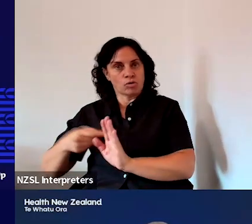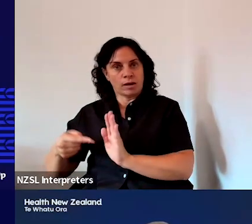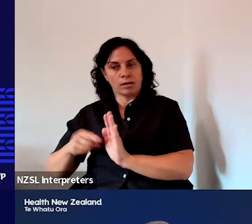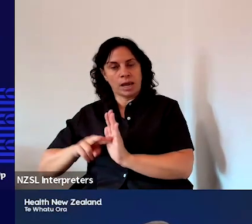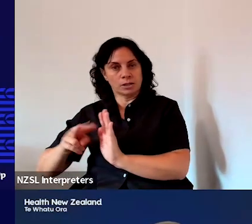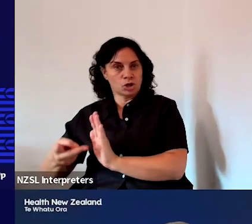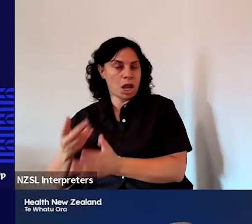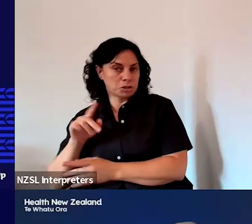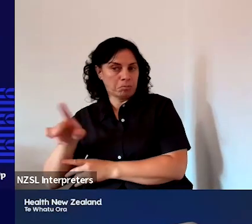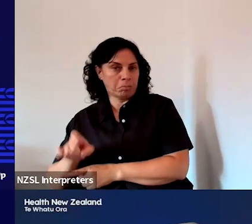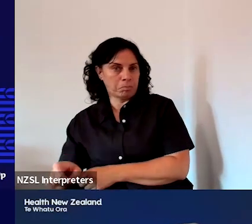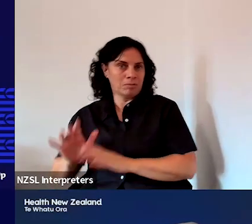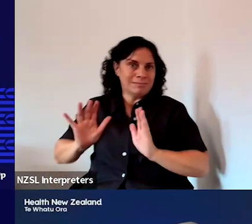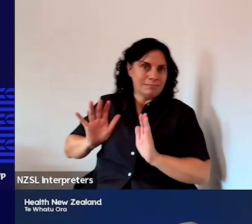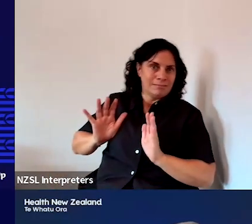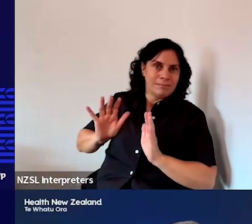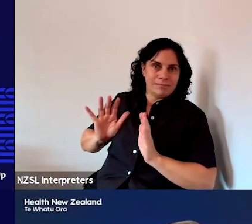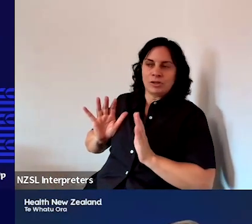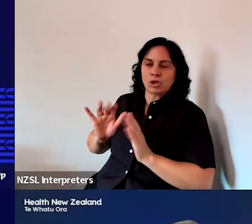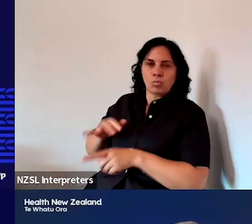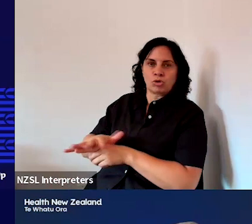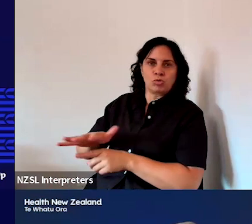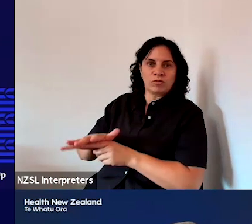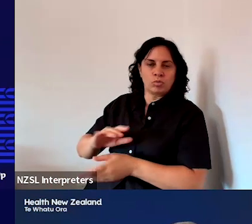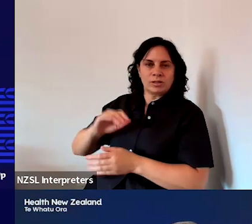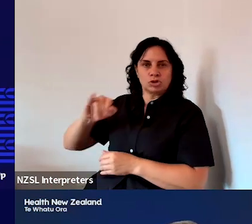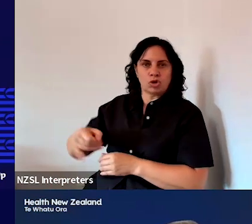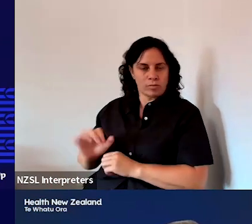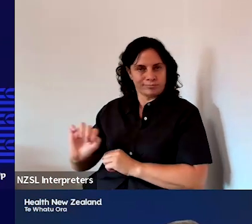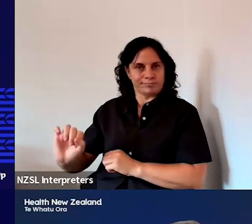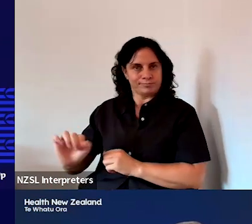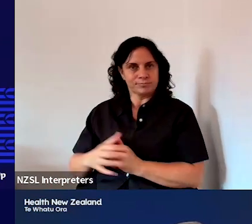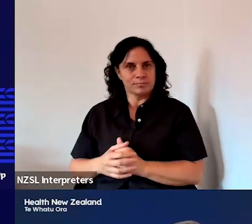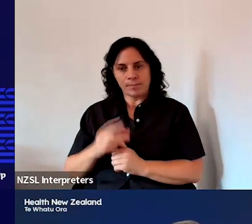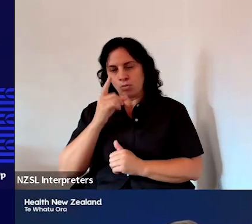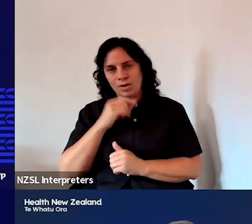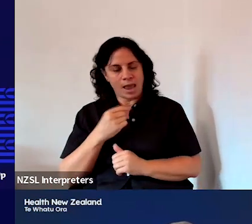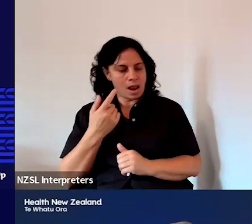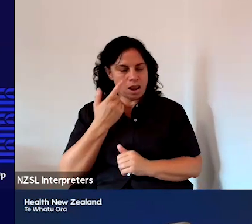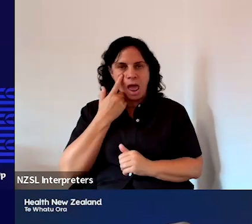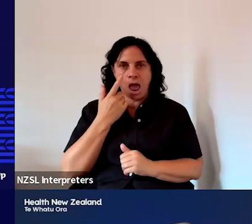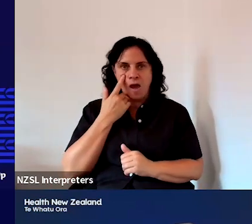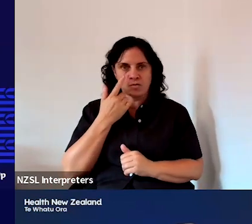but I'm just saying that there's that spectrum of approaches that we can we can look at to, to implement some of these findings.